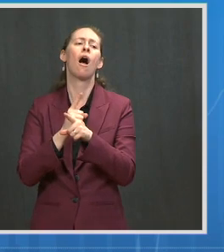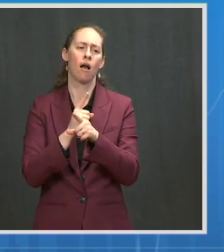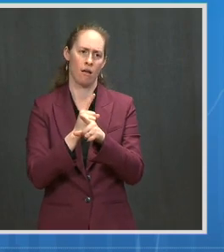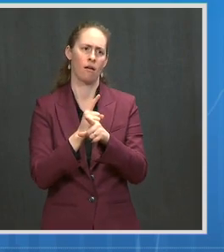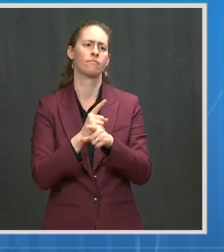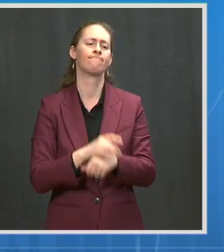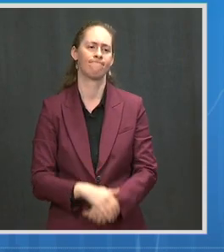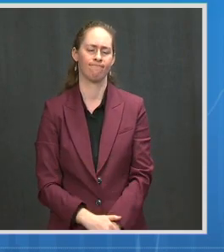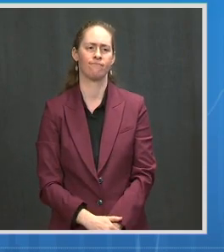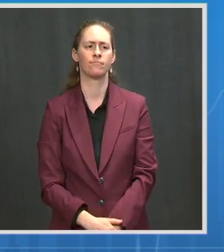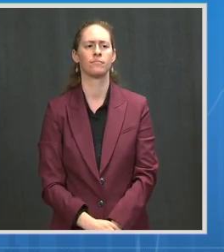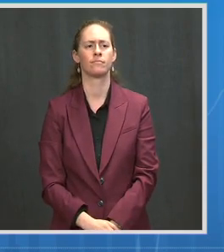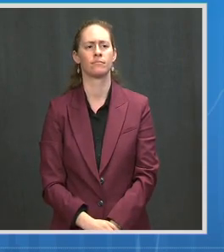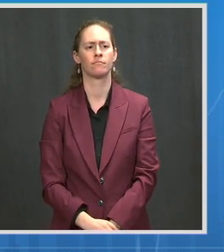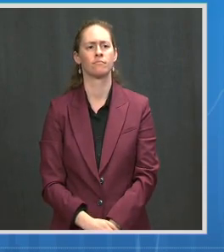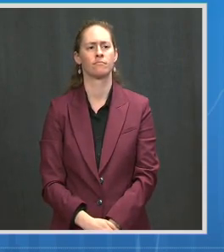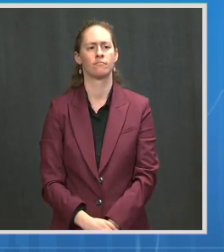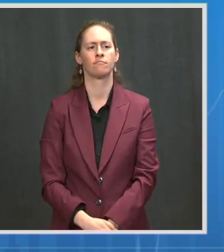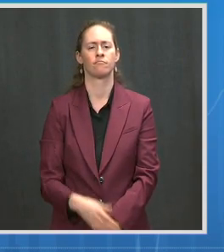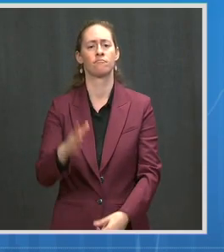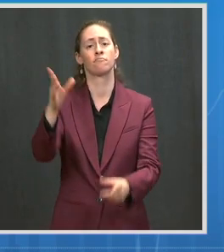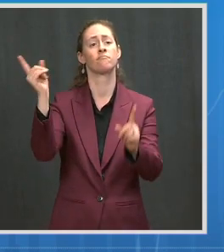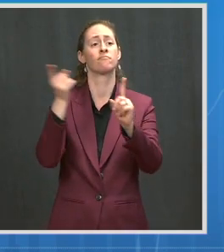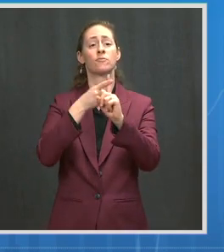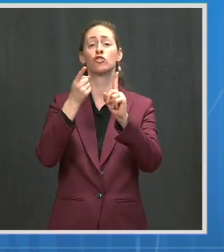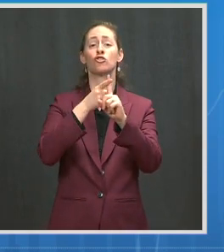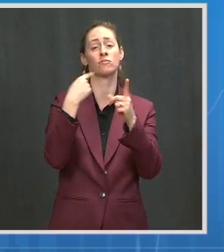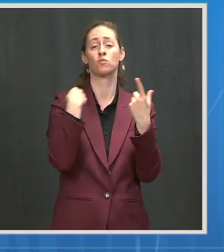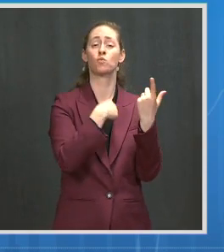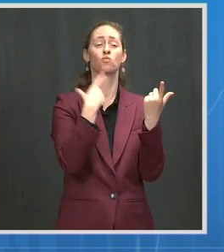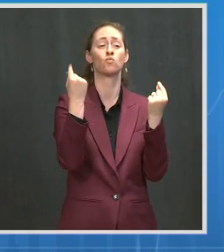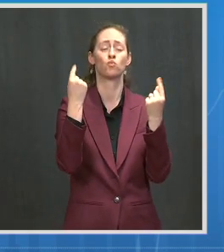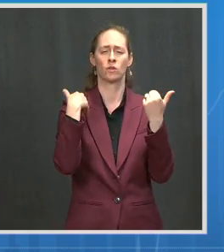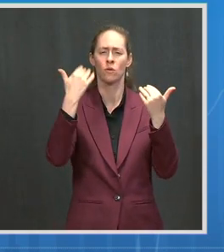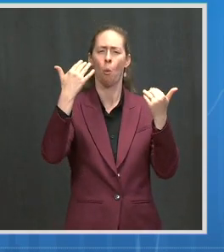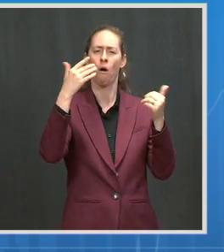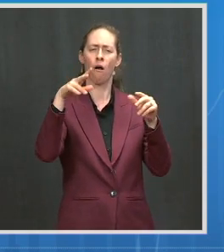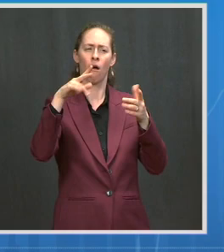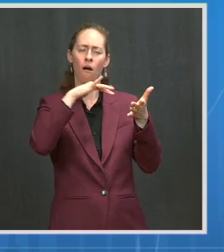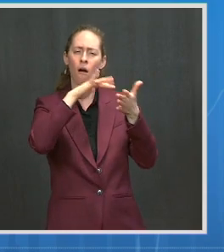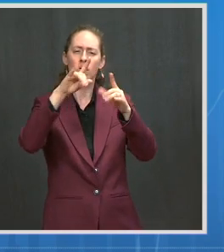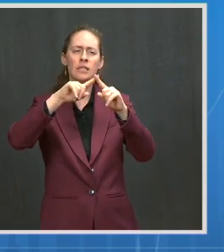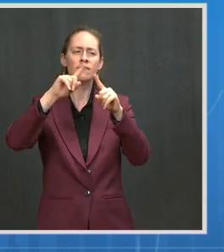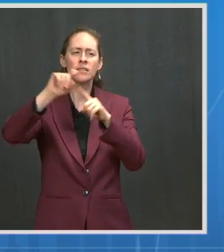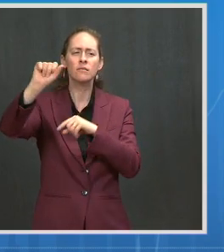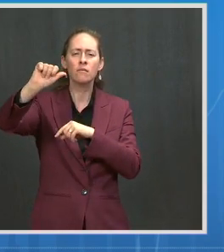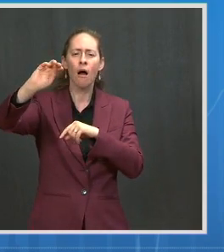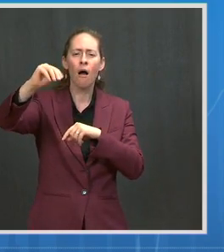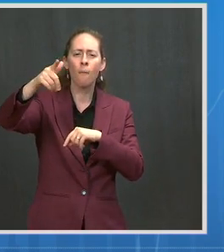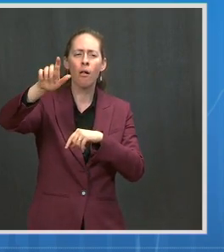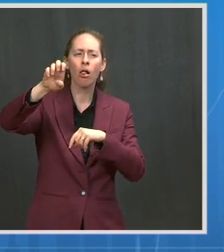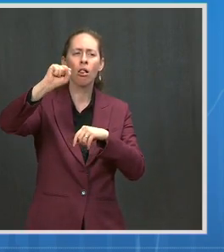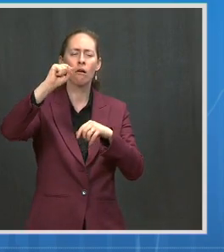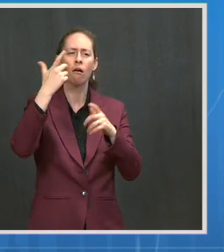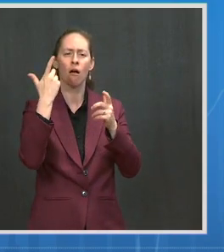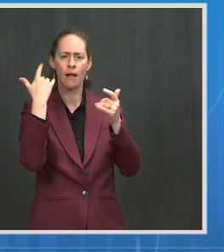Before we started only studying breakthrough infections in the hospitalized patients, we were studying all breakthrough infections.